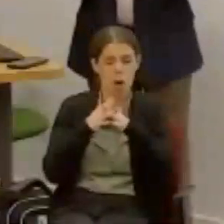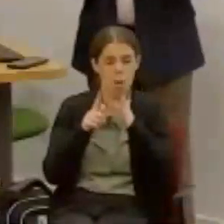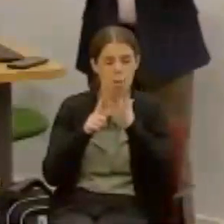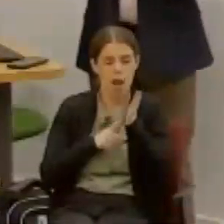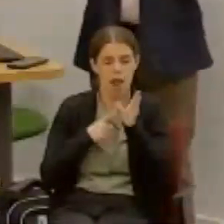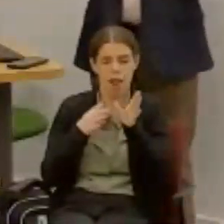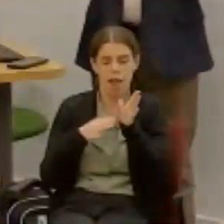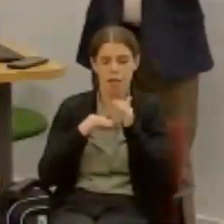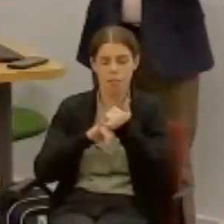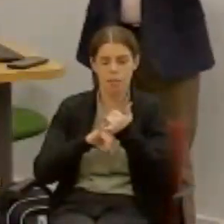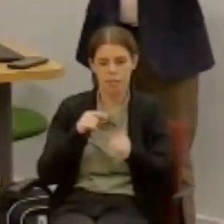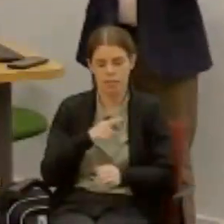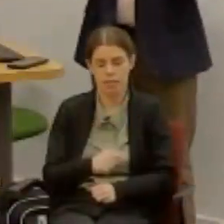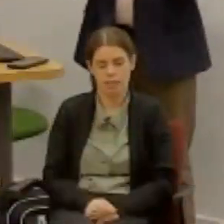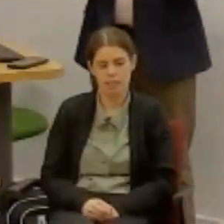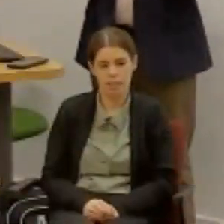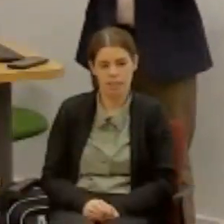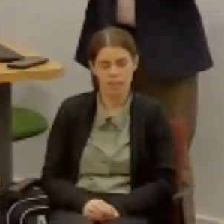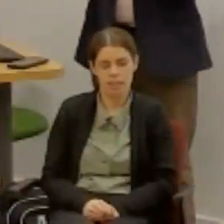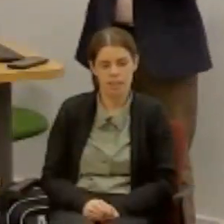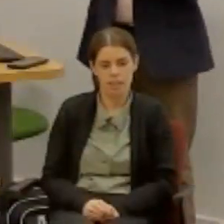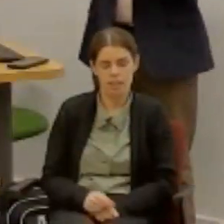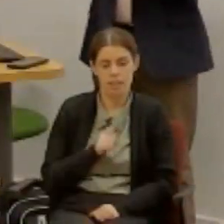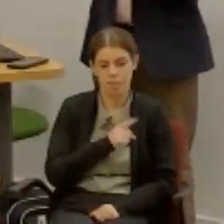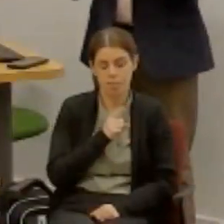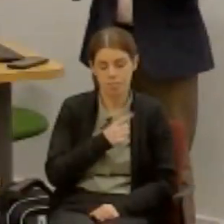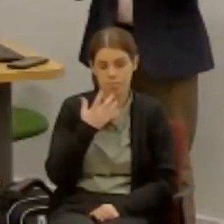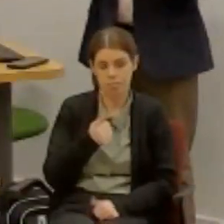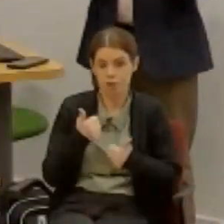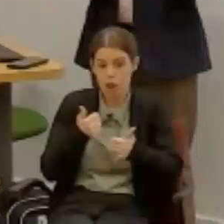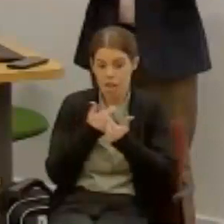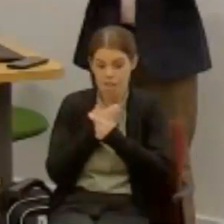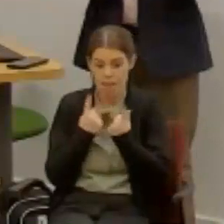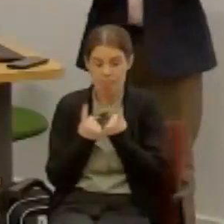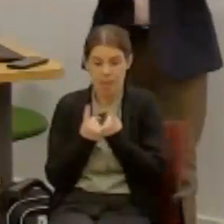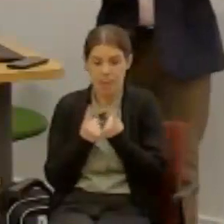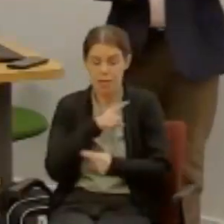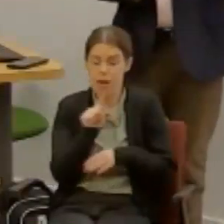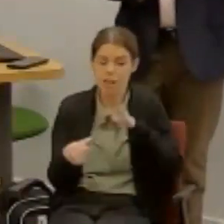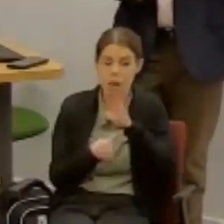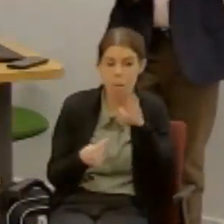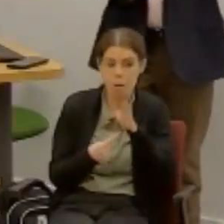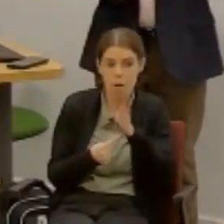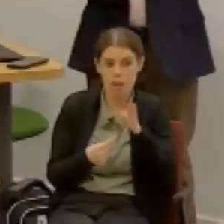that make it fun stuff and it important cause you know the people watch YouTube.